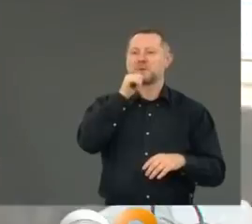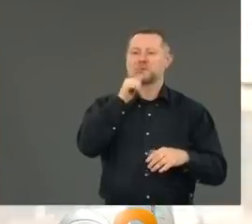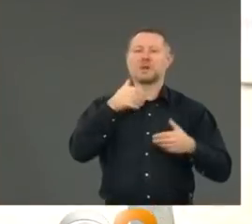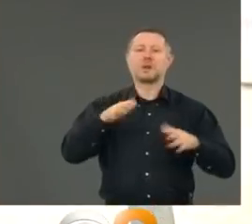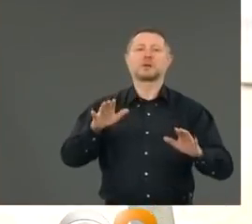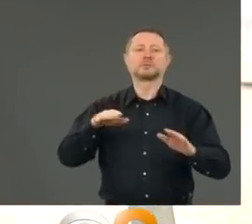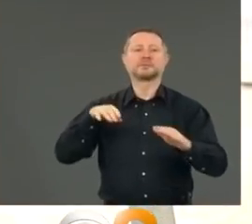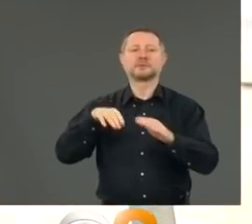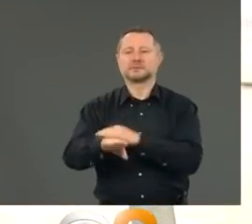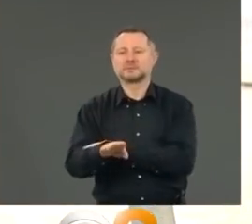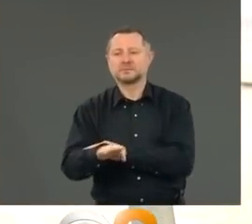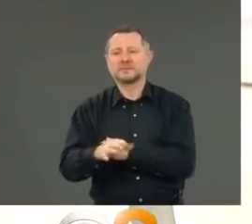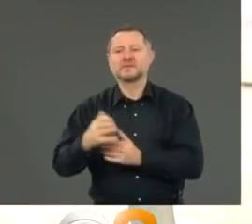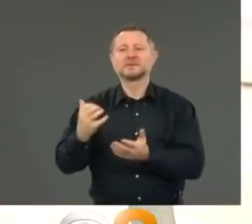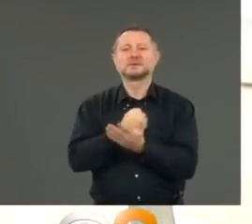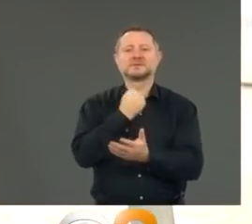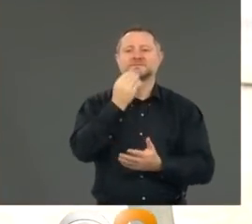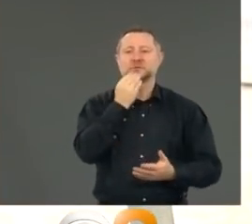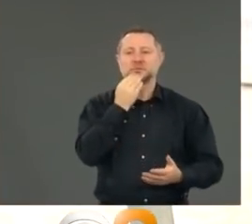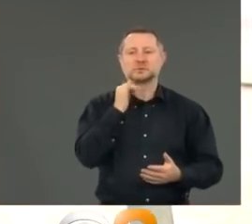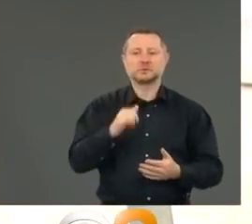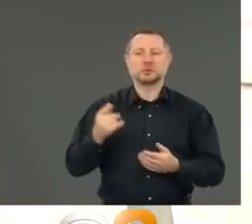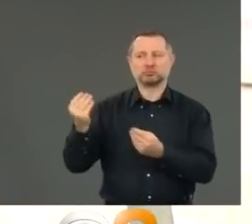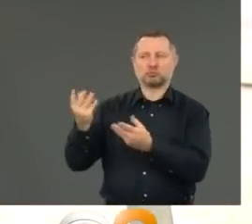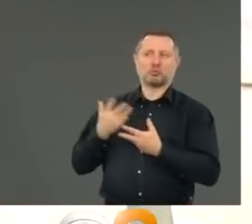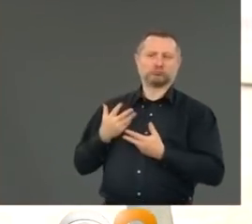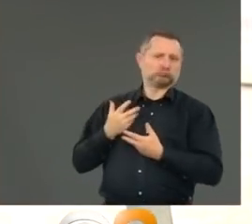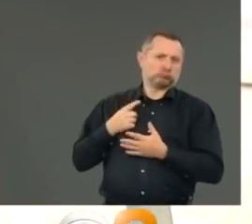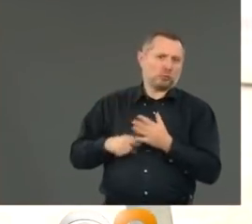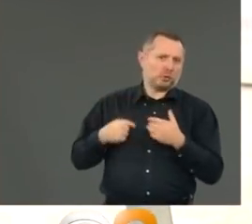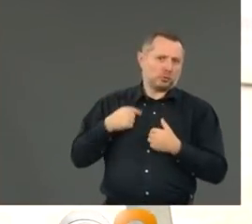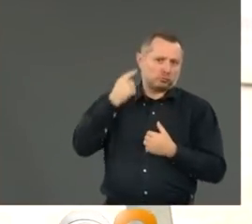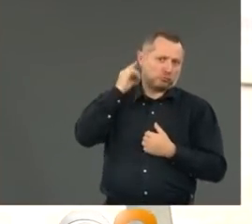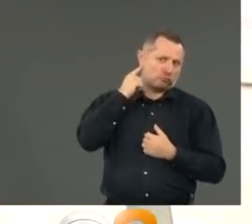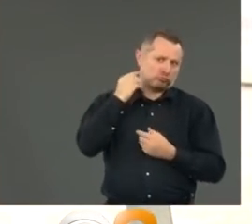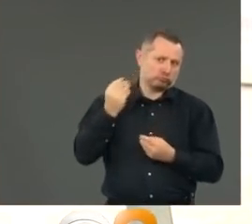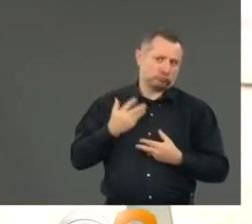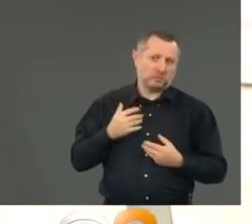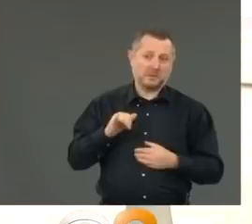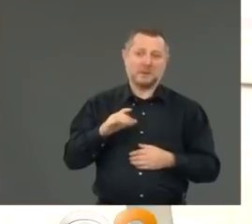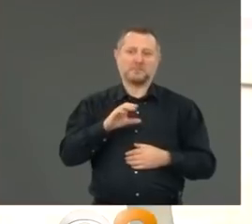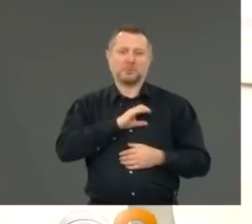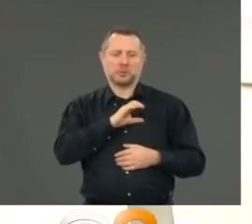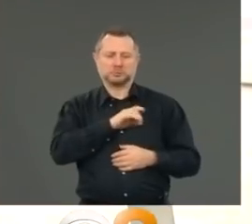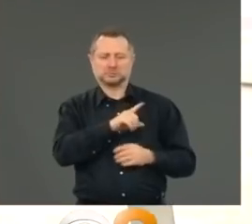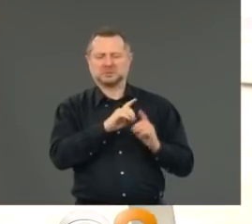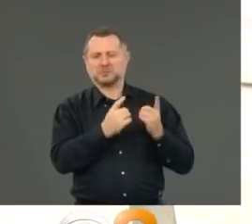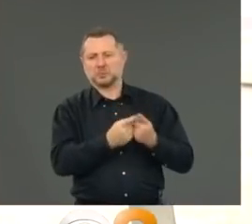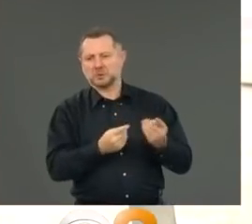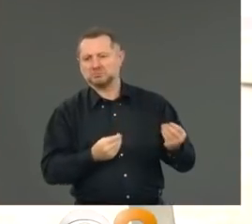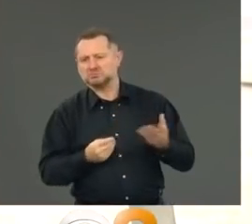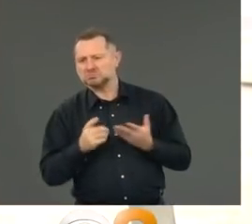ESTABLISHMENT, I DON'T KNOW IT. YEAH, FROM WHAT I UNDERSTAND, IT WAS RAINING ON